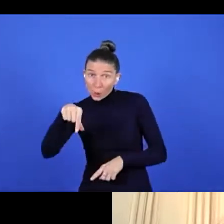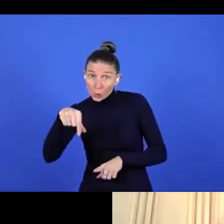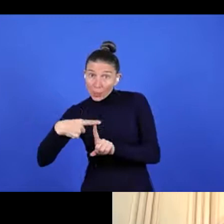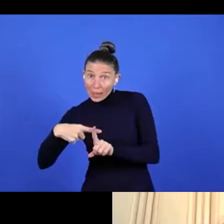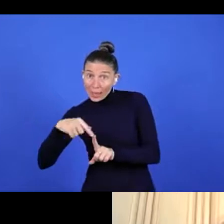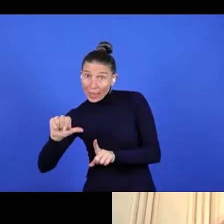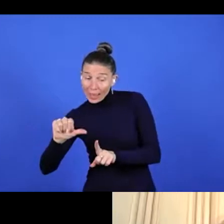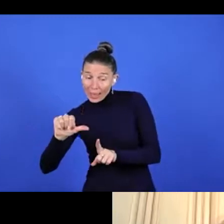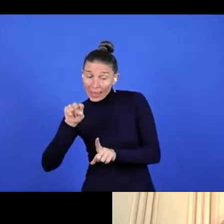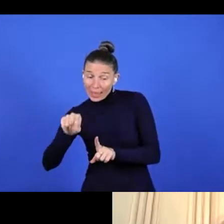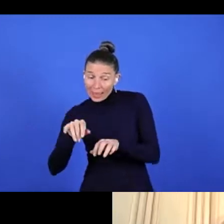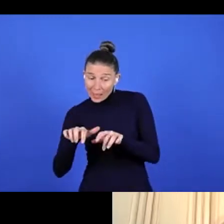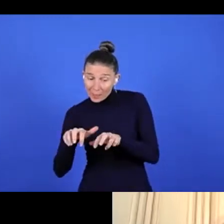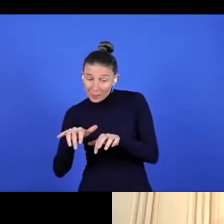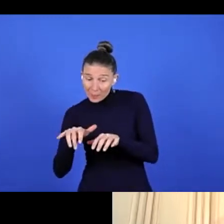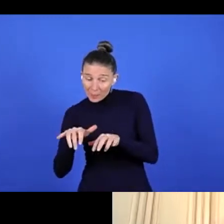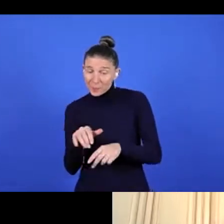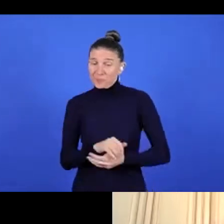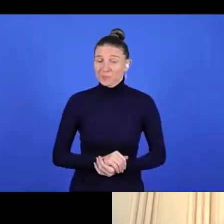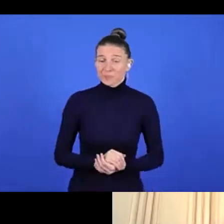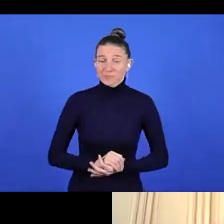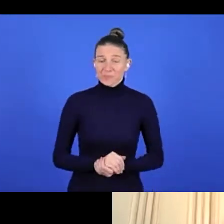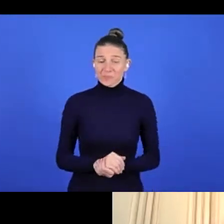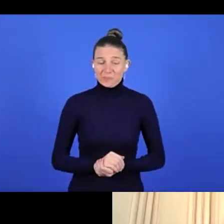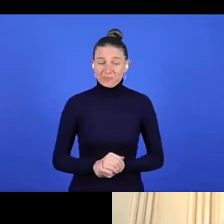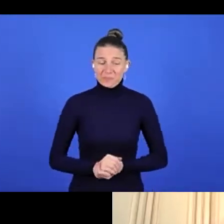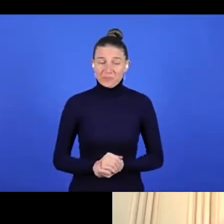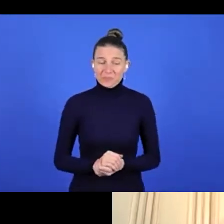if you have questions, you can type them in the Q&A